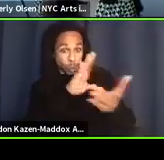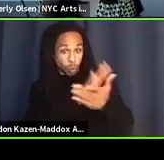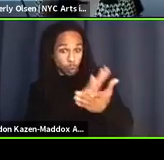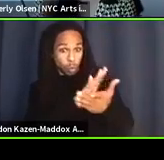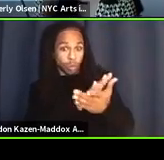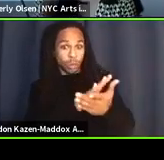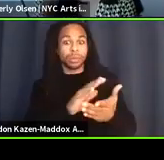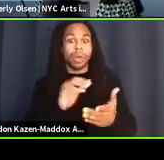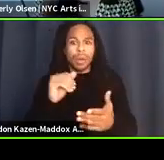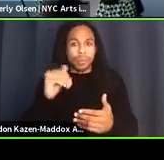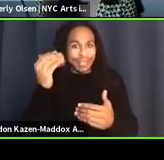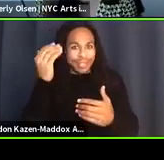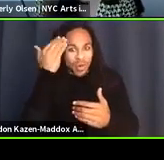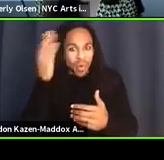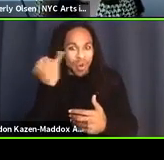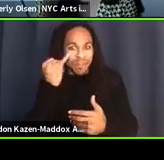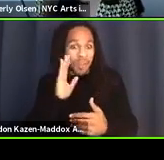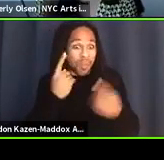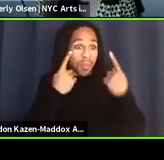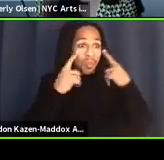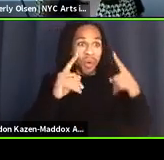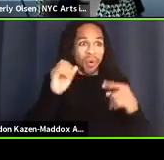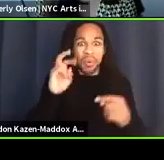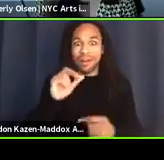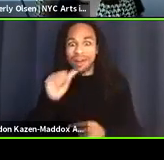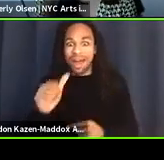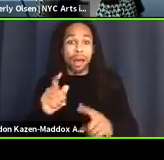to give them whatever we could to deliver whatever kind of programming in whatever way